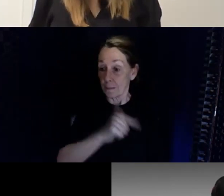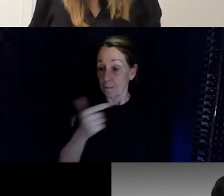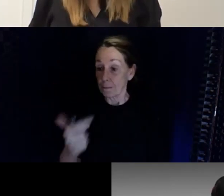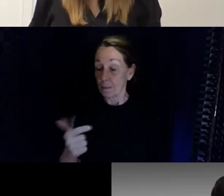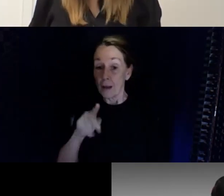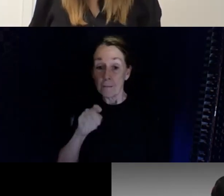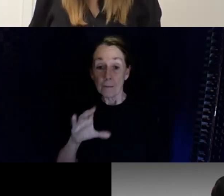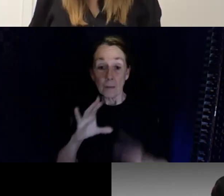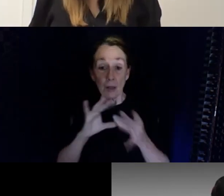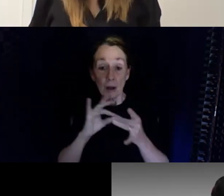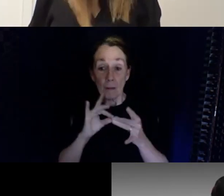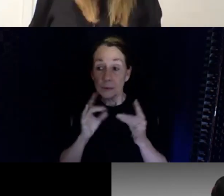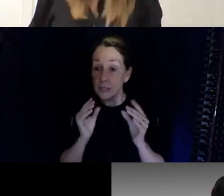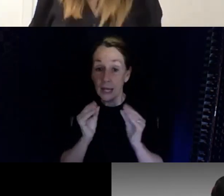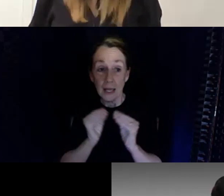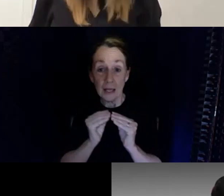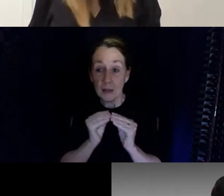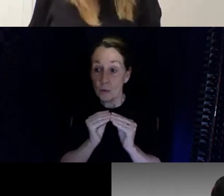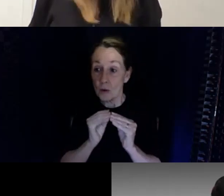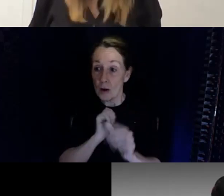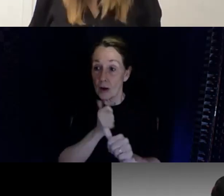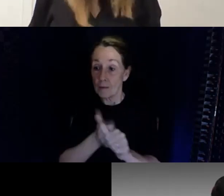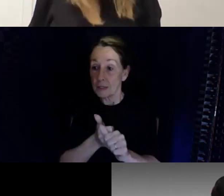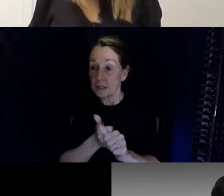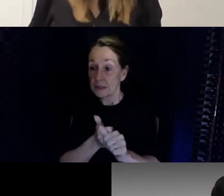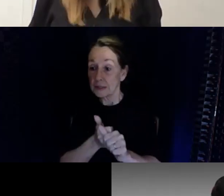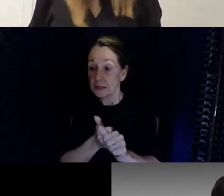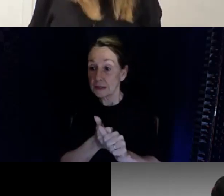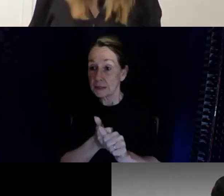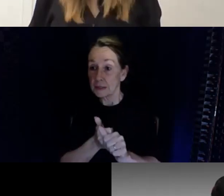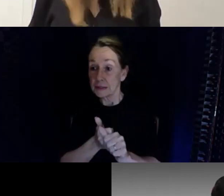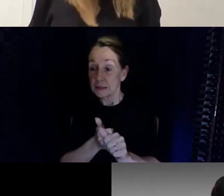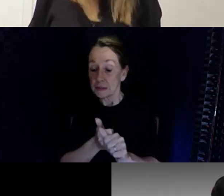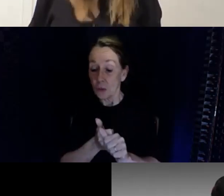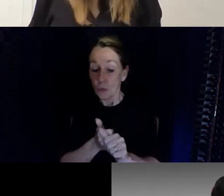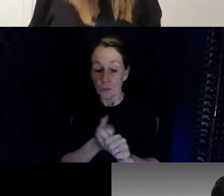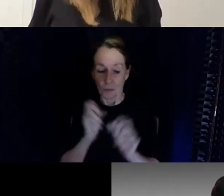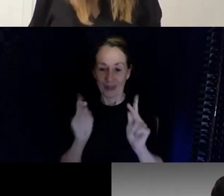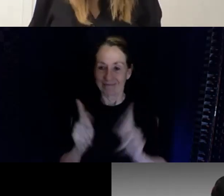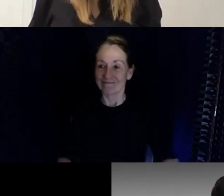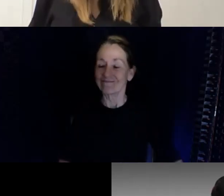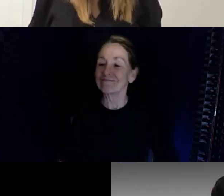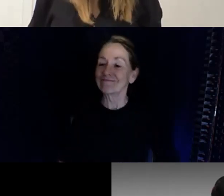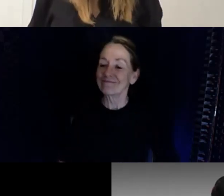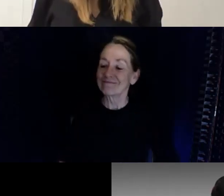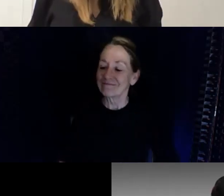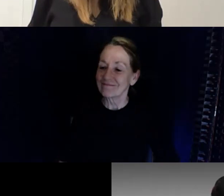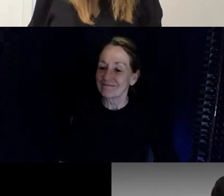AND I THINK THAT WAS IT FOR THE UPDATES ON THE HEALTHCARE COMMITTEE AND THE HSTP PROJECT.